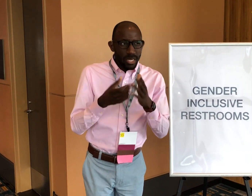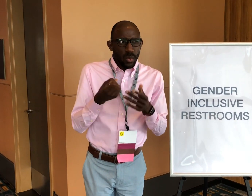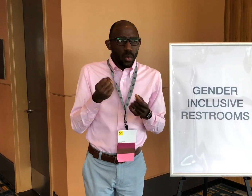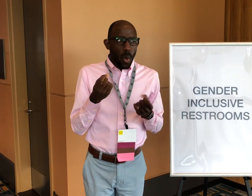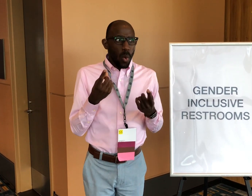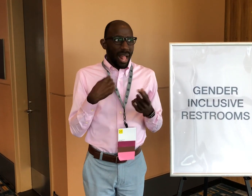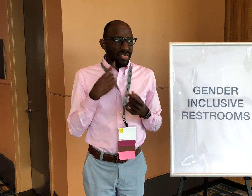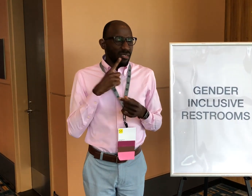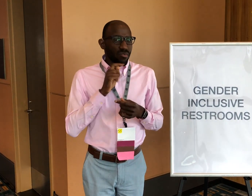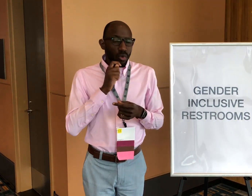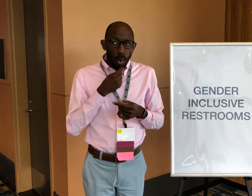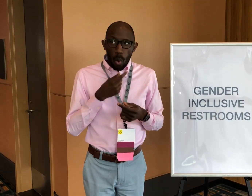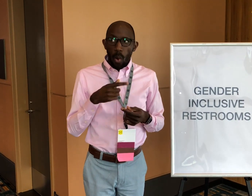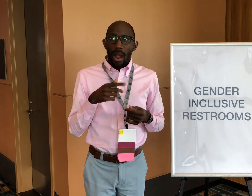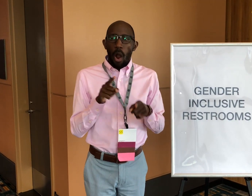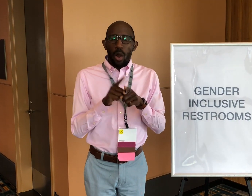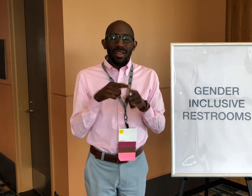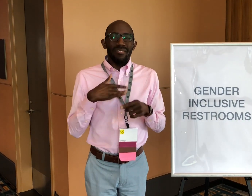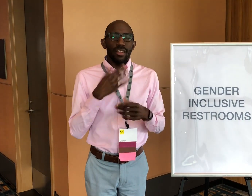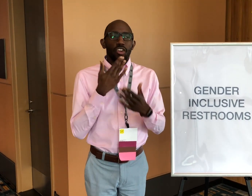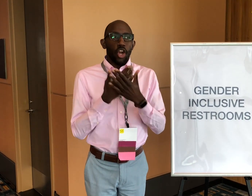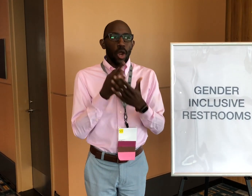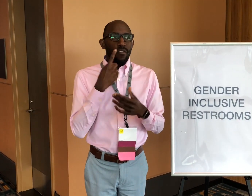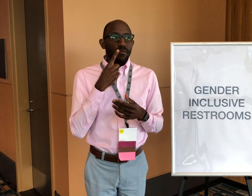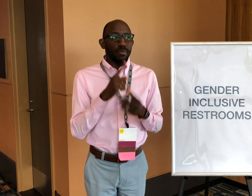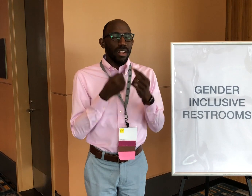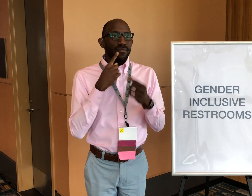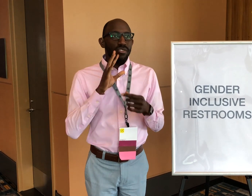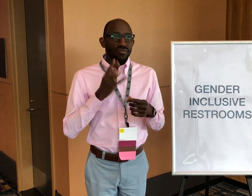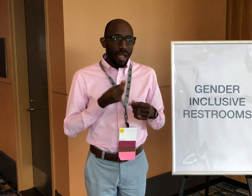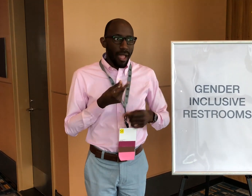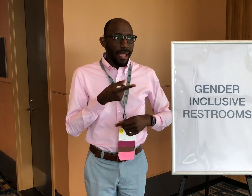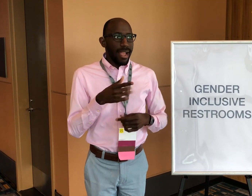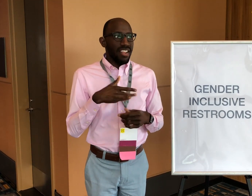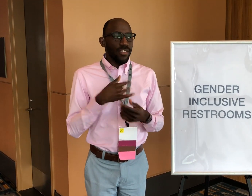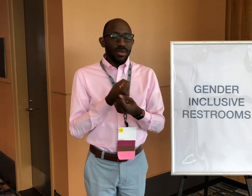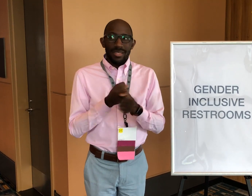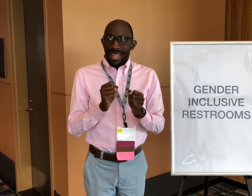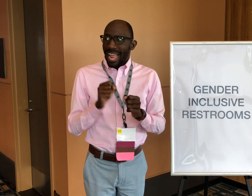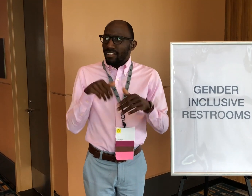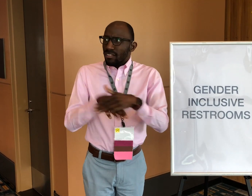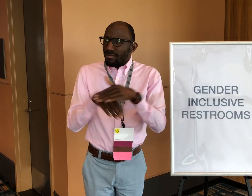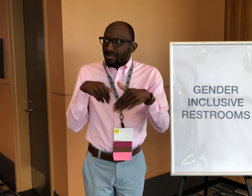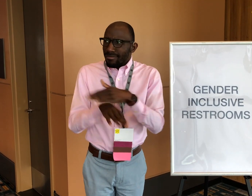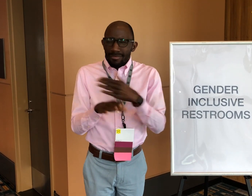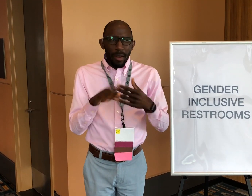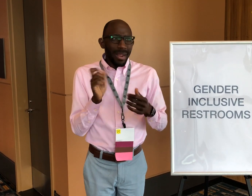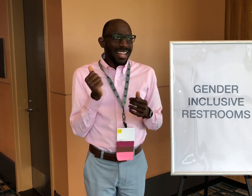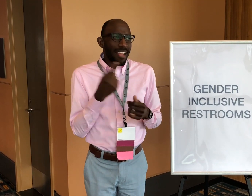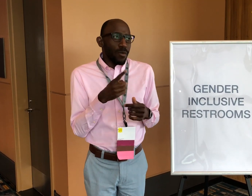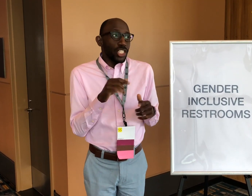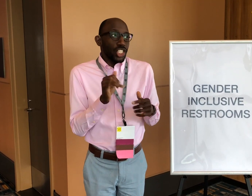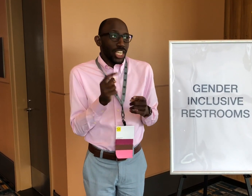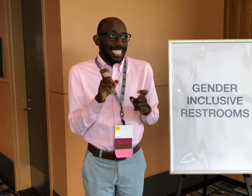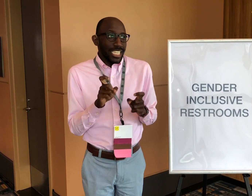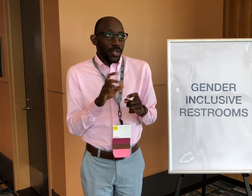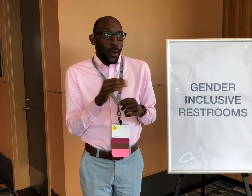Know what I mean? So, I think it’s cool and also, it feels good for transgender individuals. It makes them feel safe.